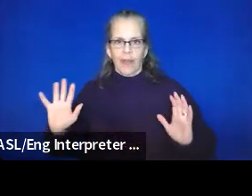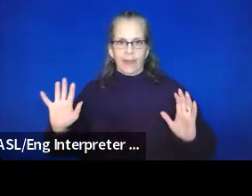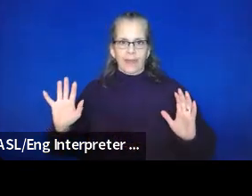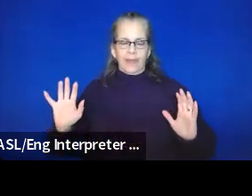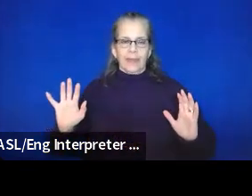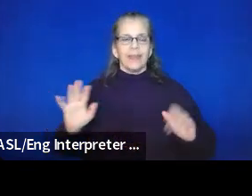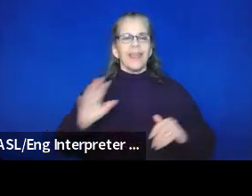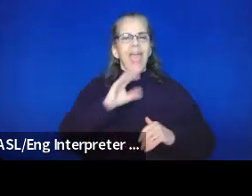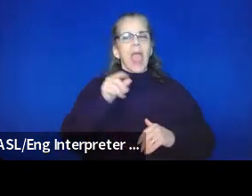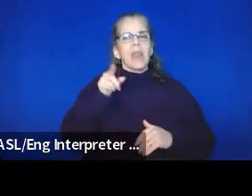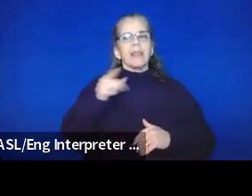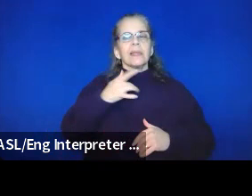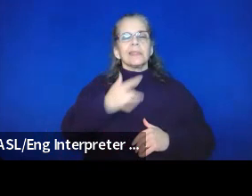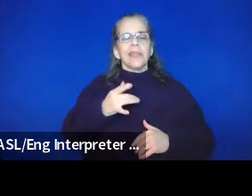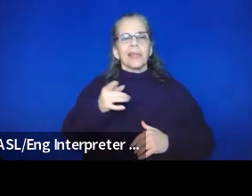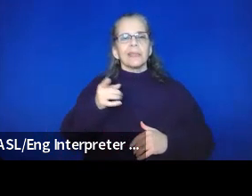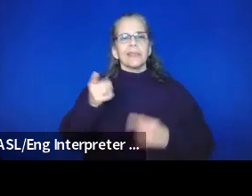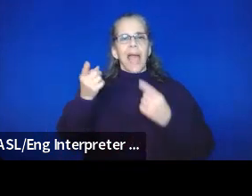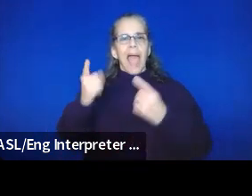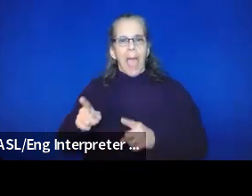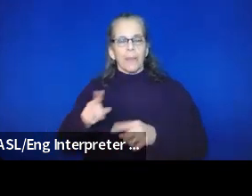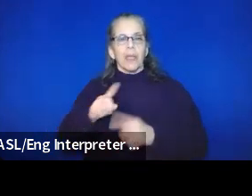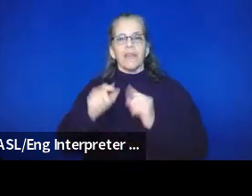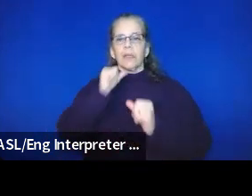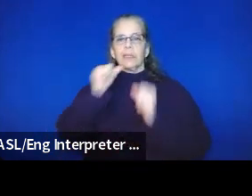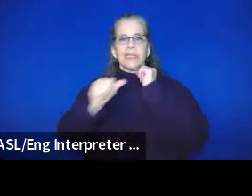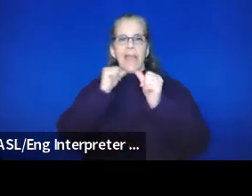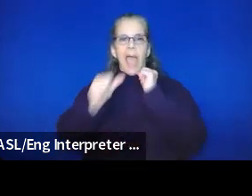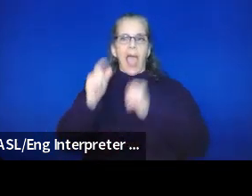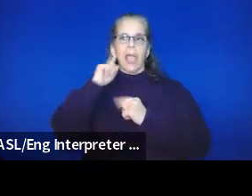loss, meaning you are in denial, you couldn't afford hearing aids, and you didn't pursue